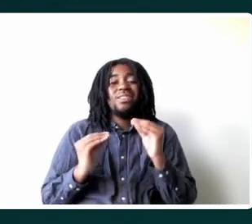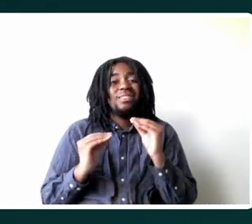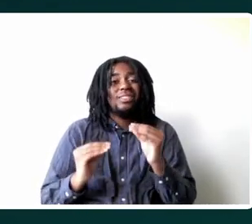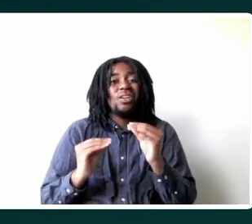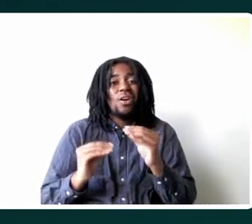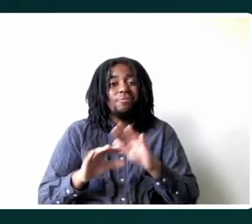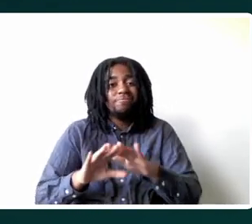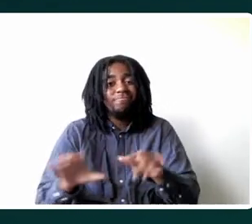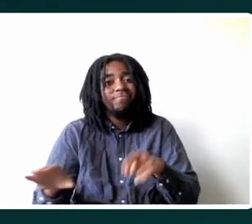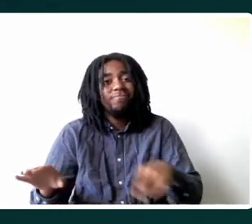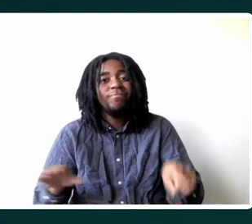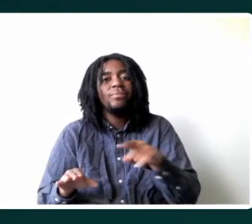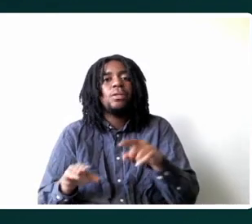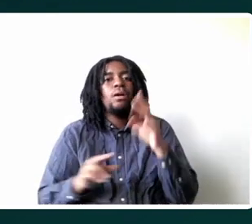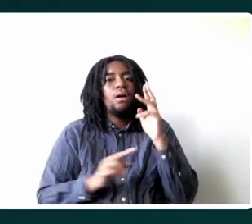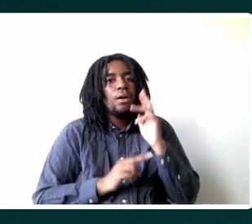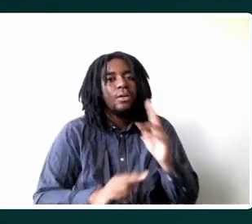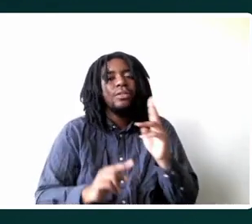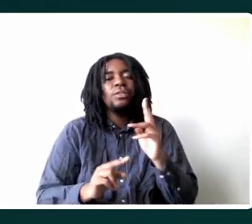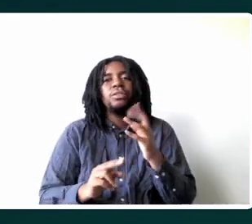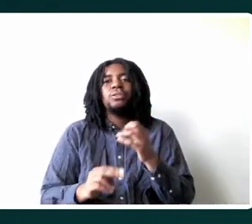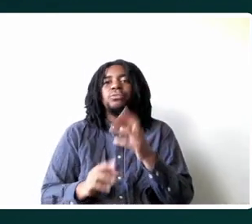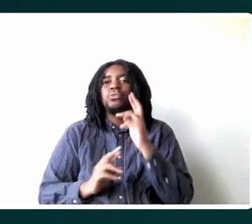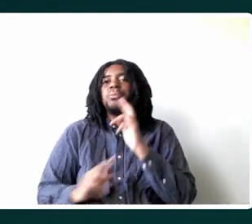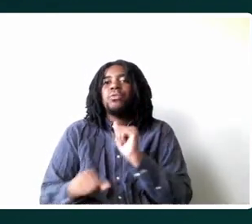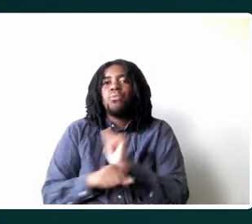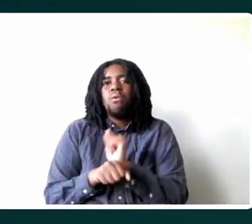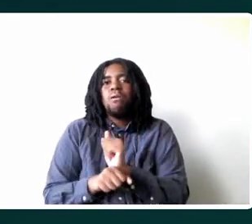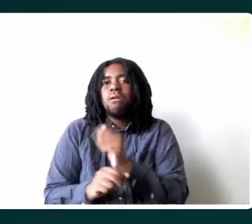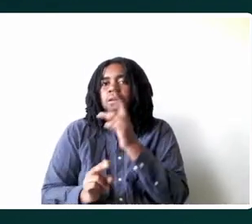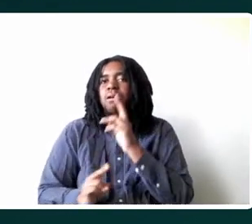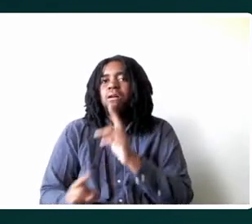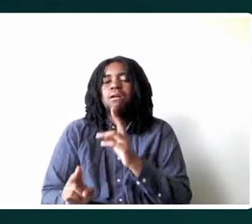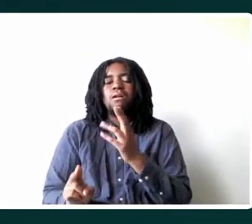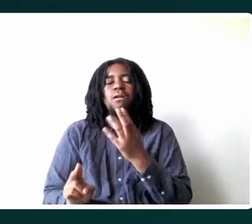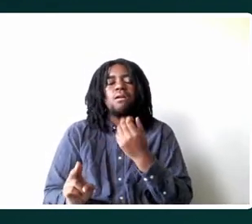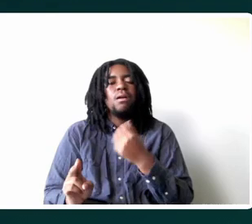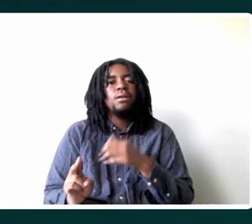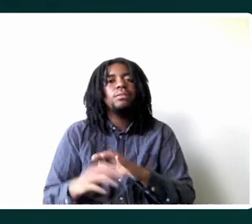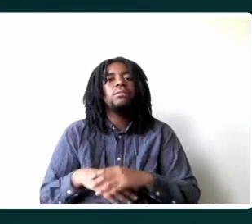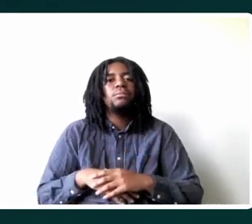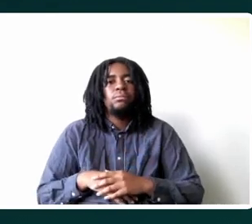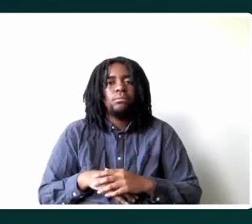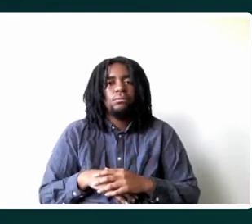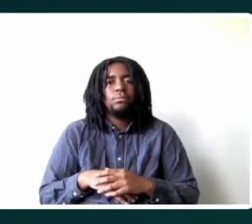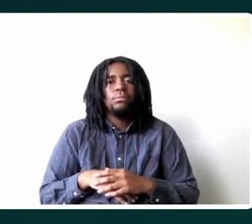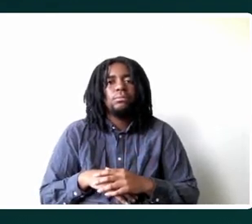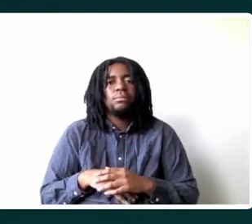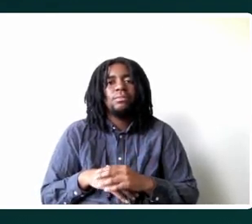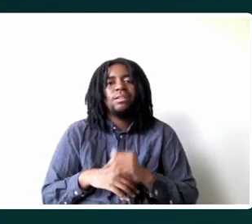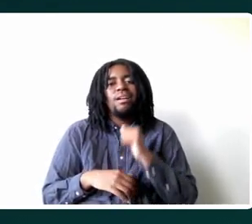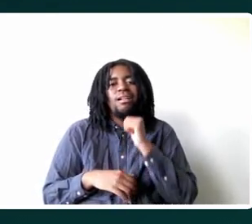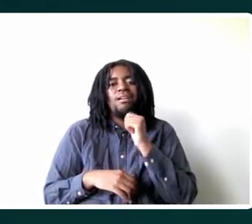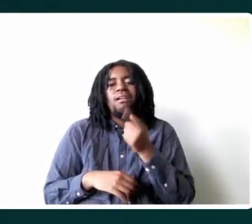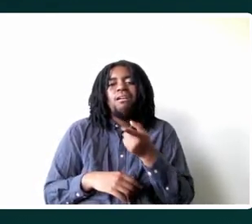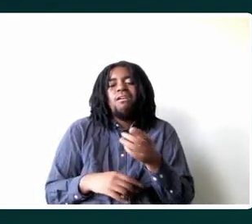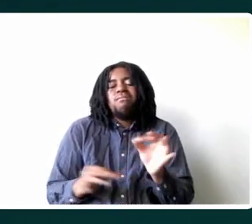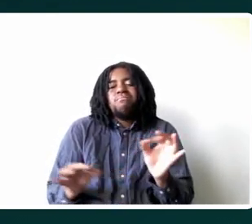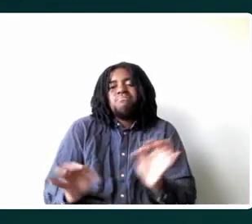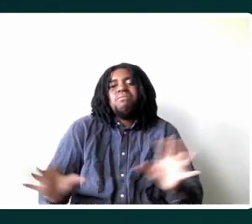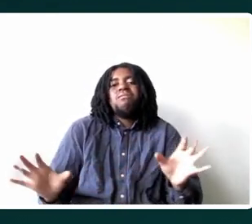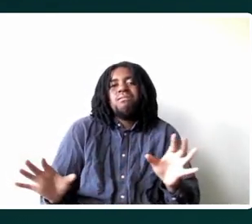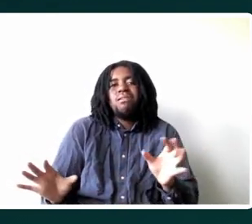their work was with honor. They didn't look upon it as wasteful -- not wasteful. This is this. And